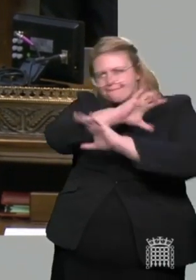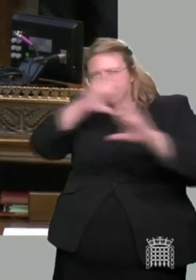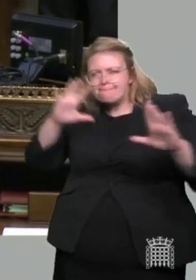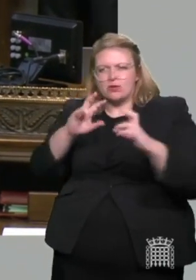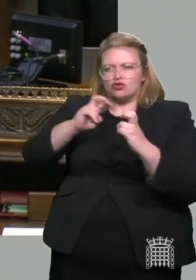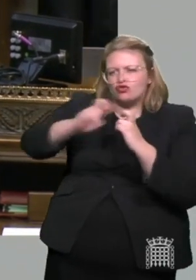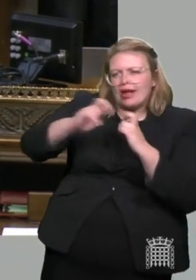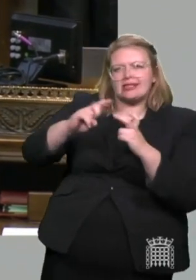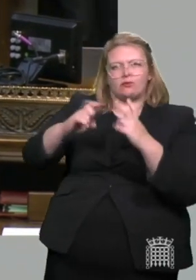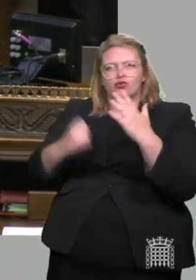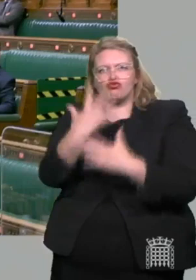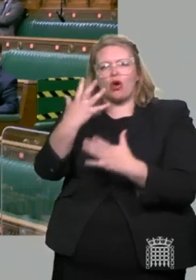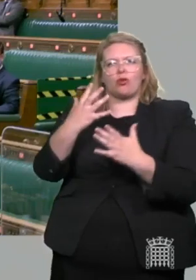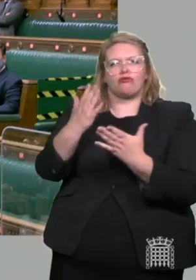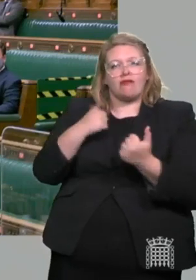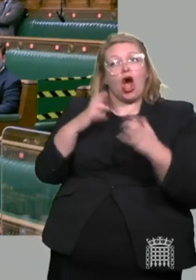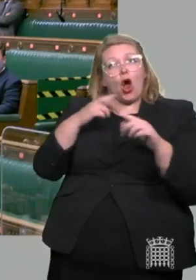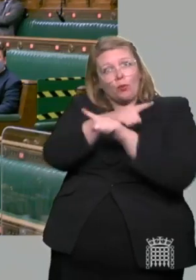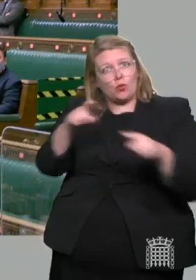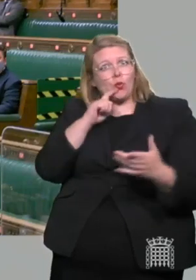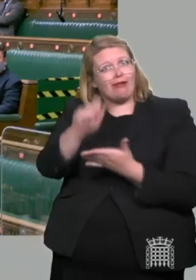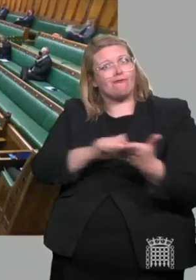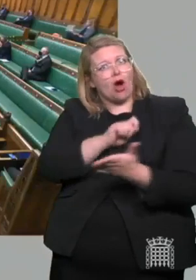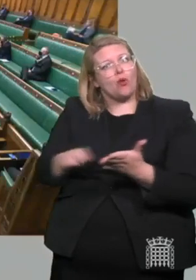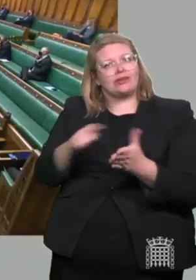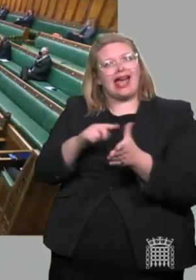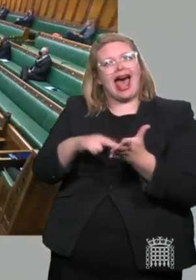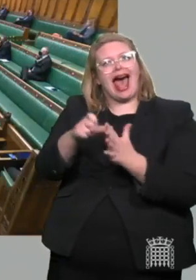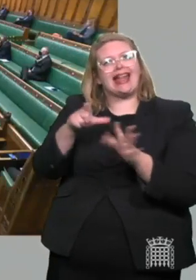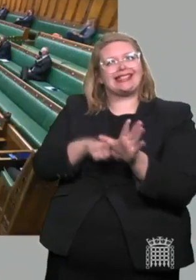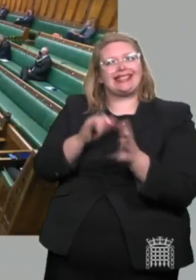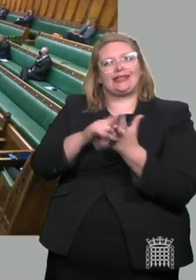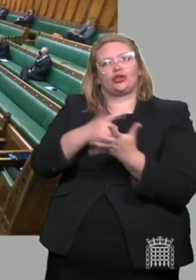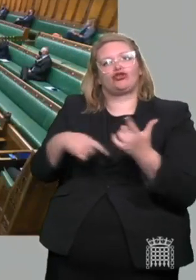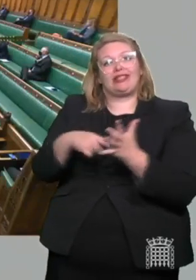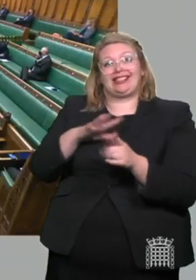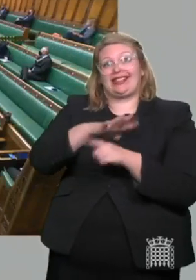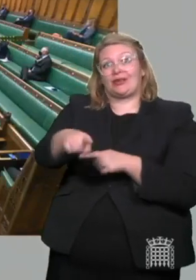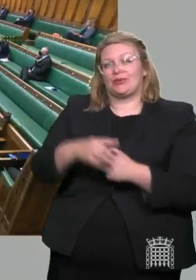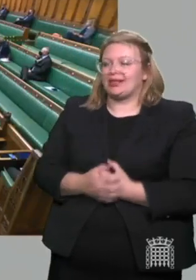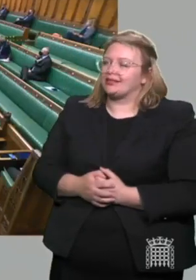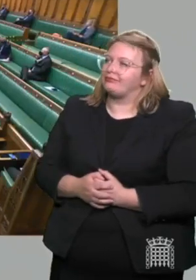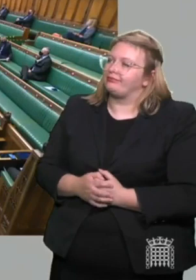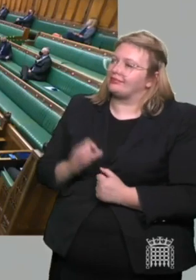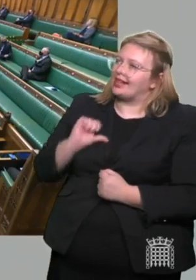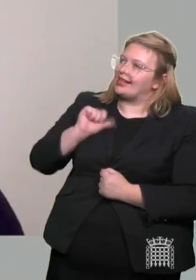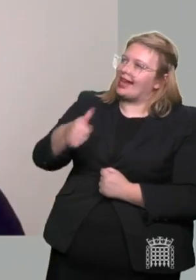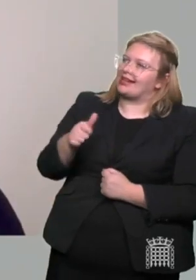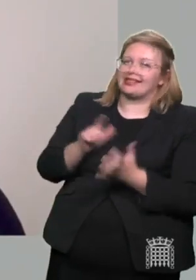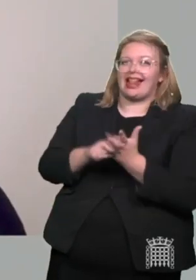everybody votes for Andy Street on 6 May. >> Mr Speaker Let us go to Liz Saville Roberts. >> Liz Saville Roberts (Dwyfor